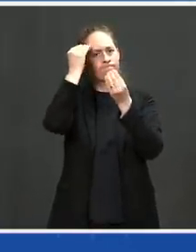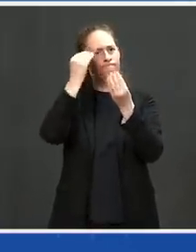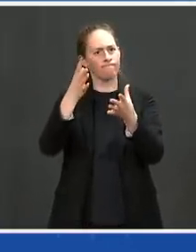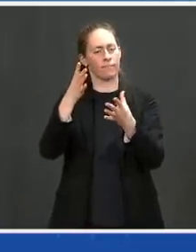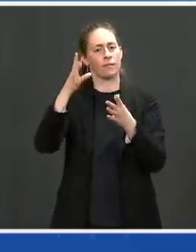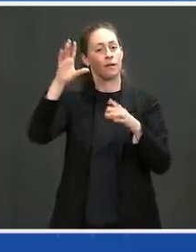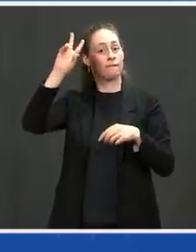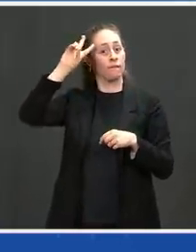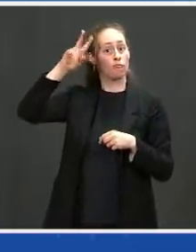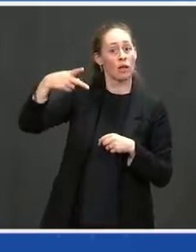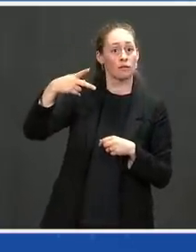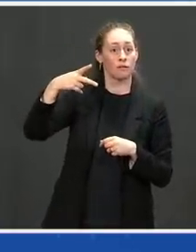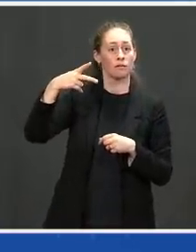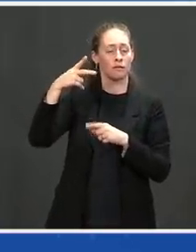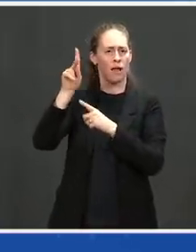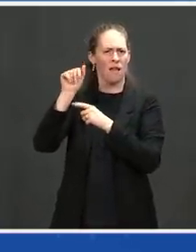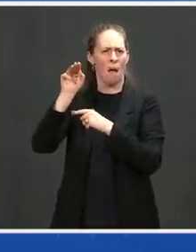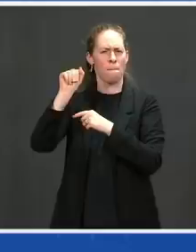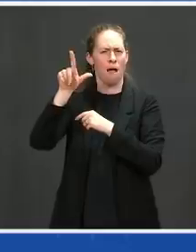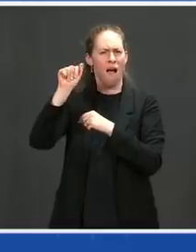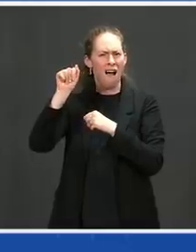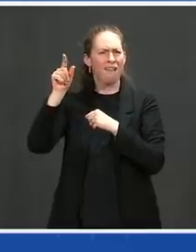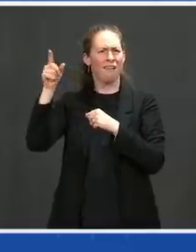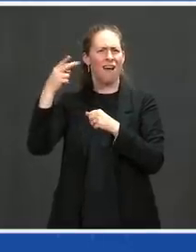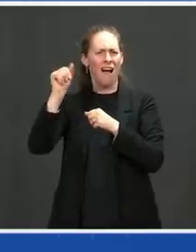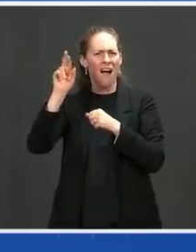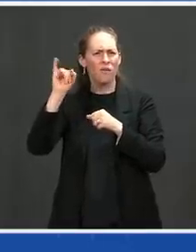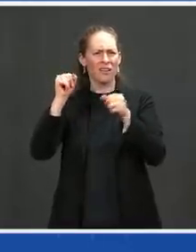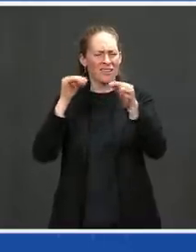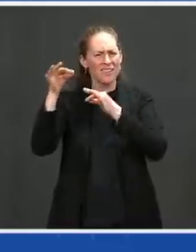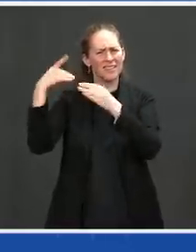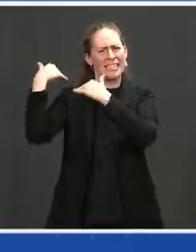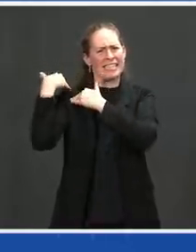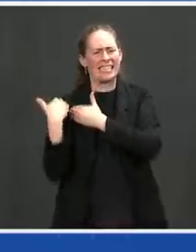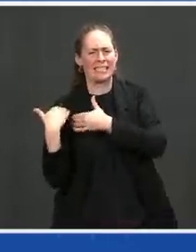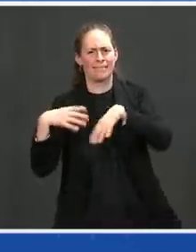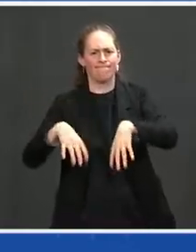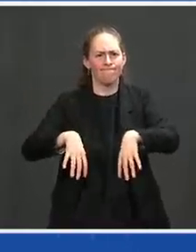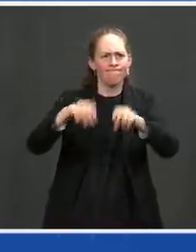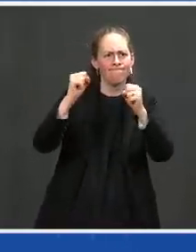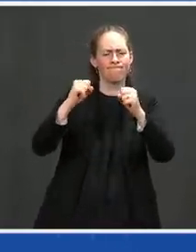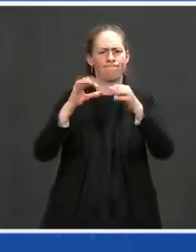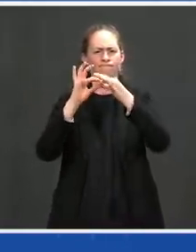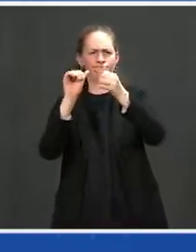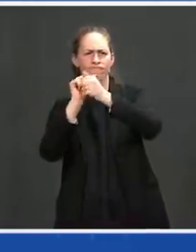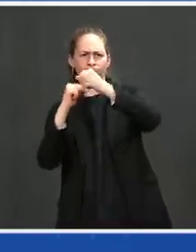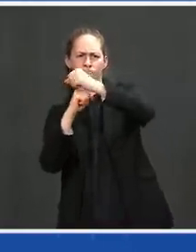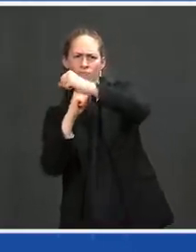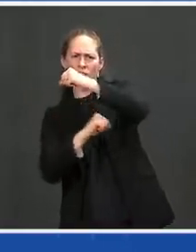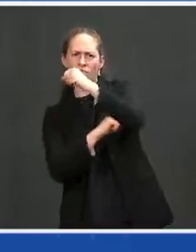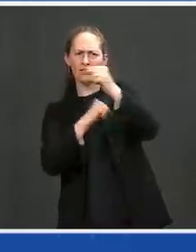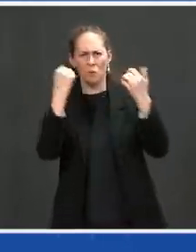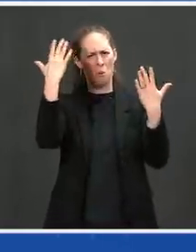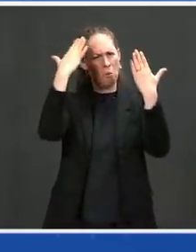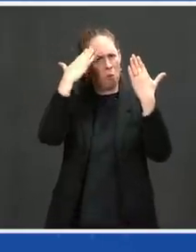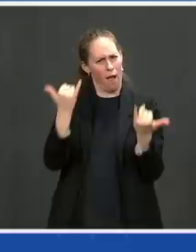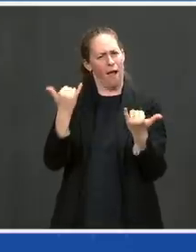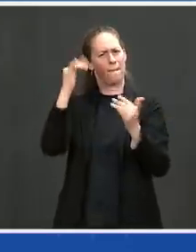with focusing on the fundamental reasons why people leave Honduras, Guatemala, and El Salvador in the first place.